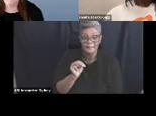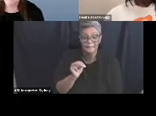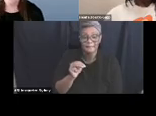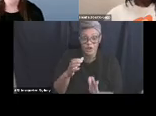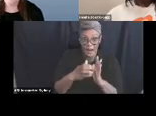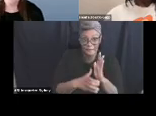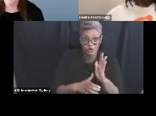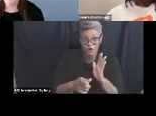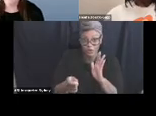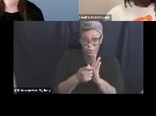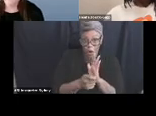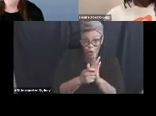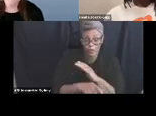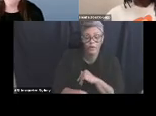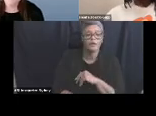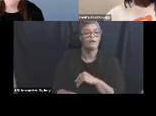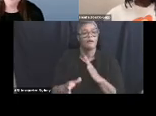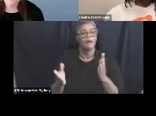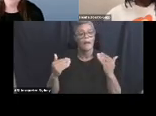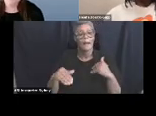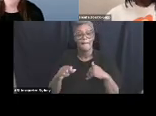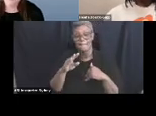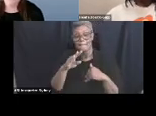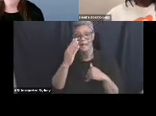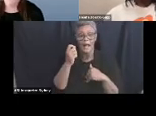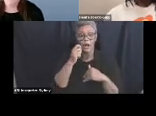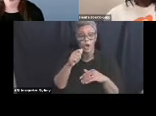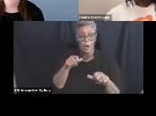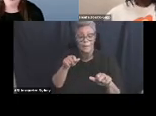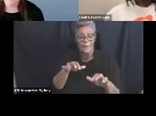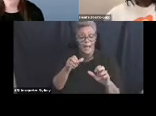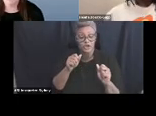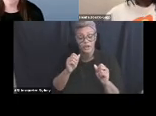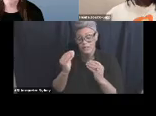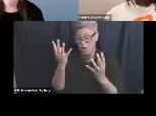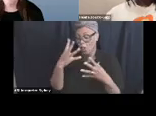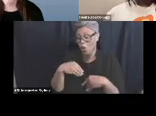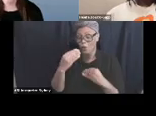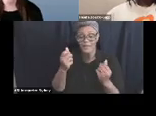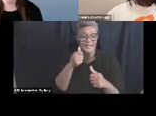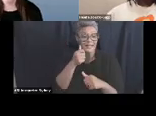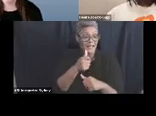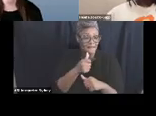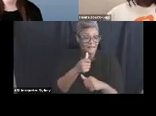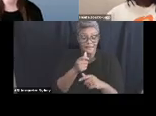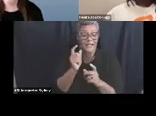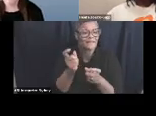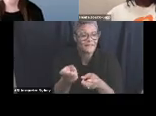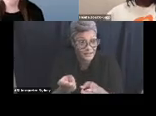Girl Magic is a glorious gift in the book titled Strong Black Girls. Helena is a commissioner on